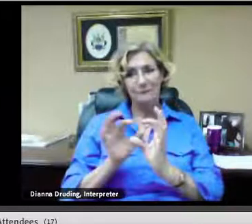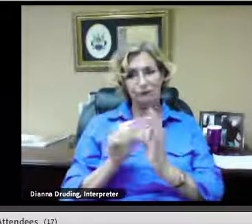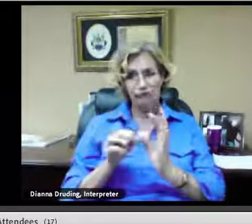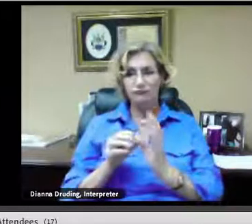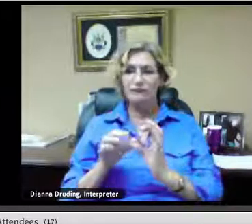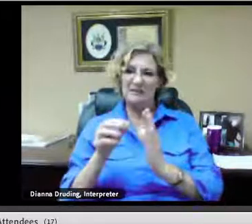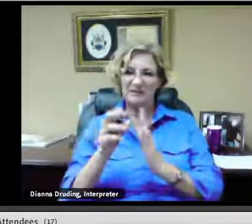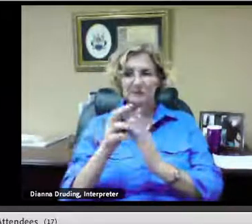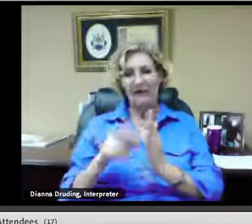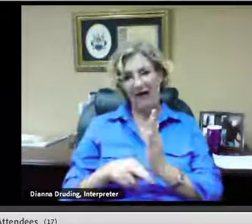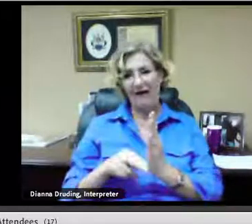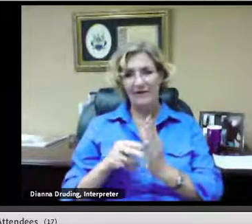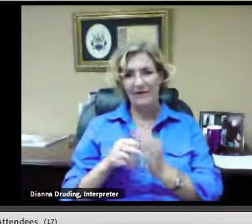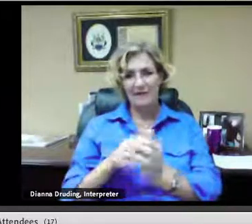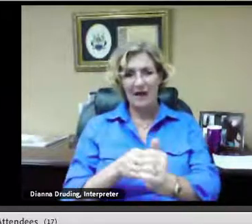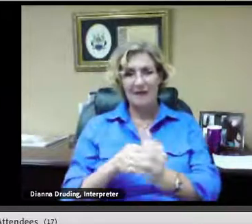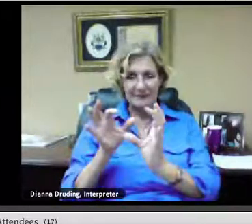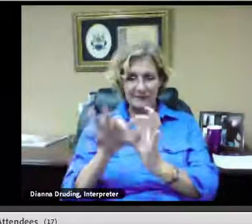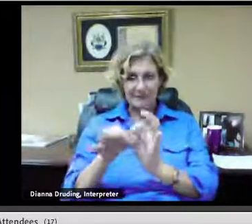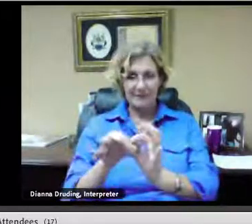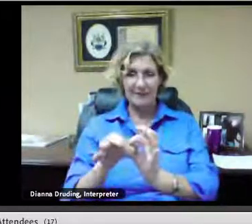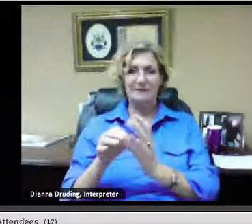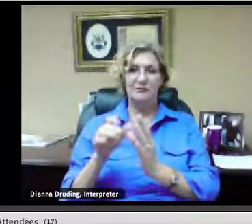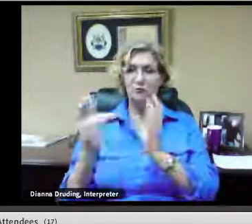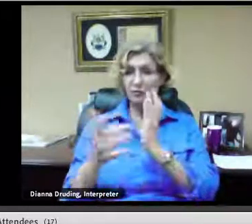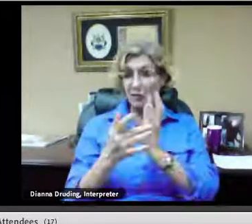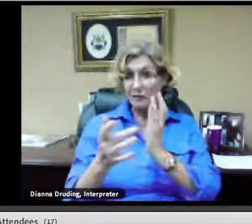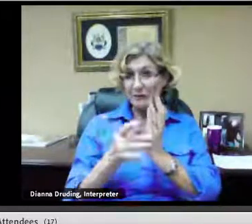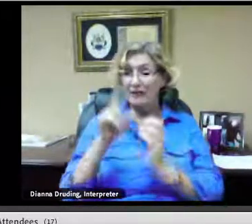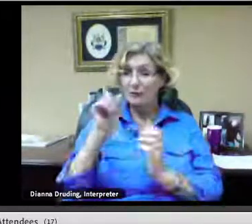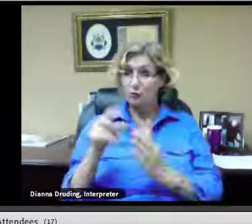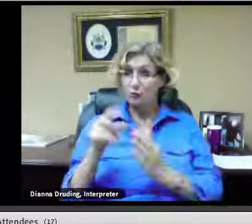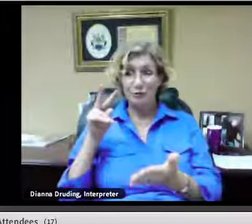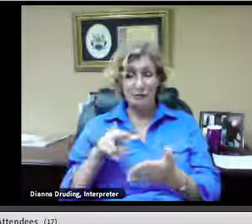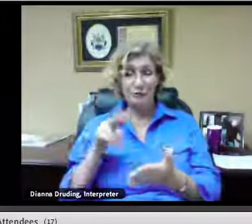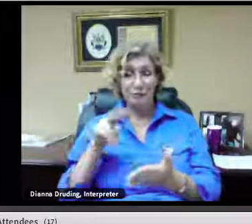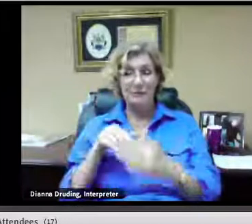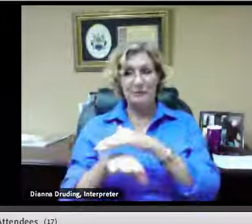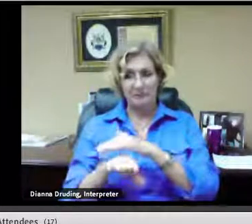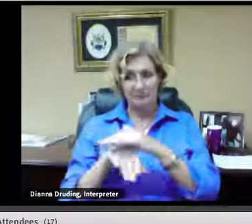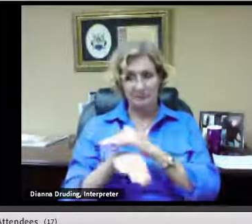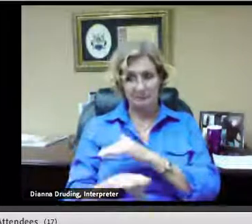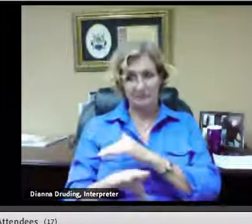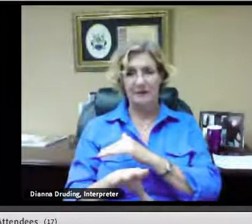and there's very specific guidelines now. I know that I'm sure that your websites are created